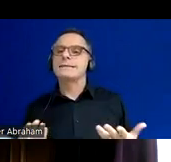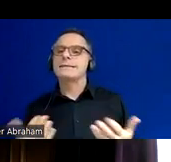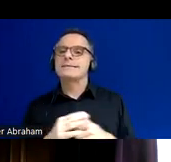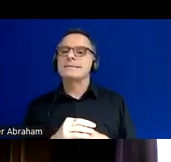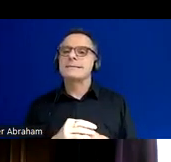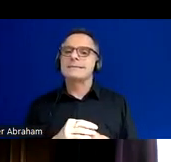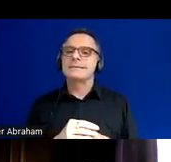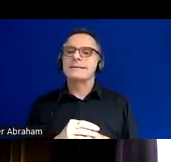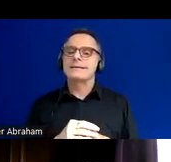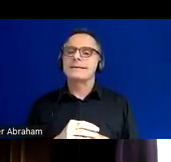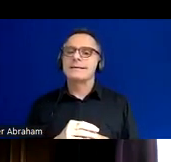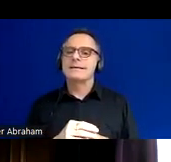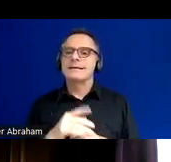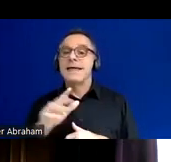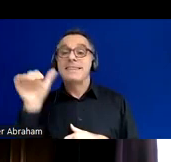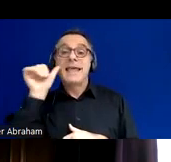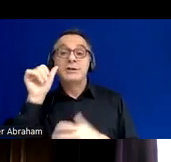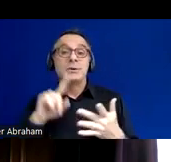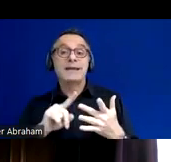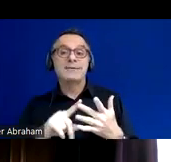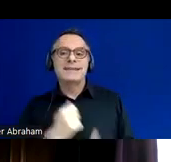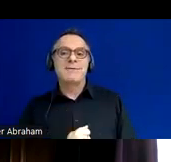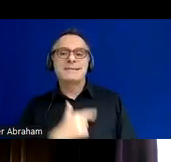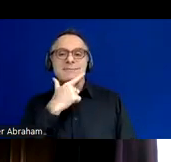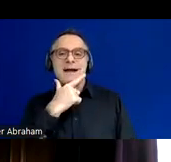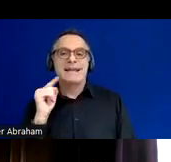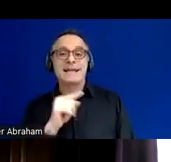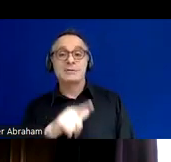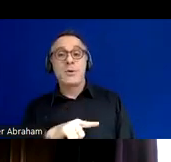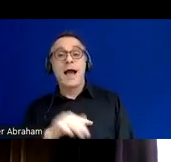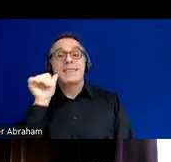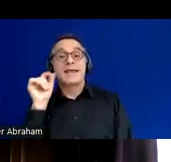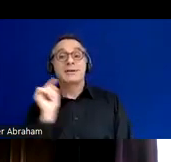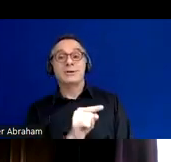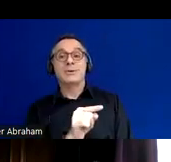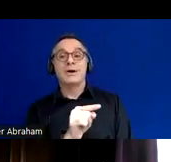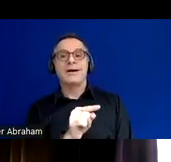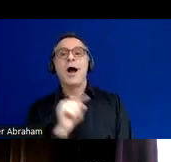they know Ingrid and they were smiling at her as someone they knew as well as a photographer. So,